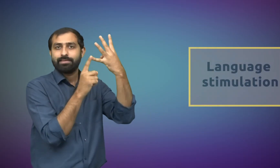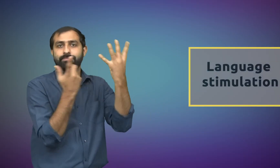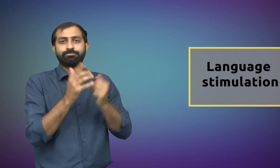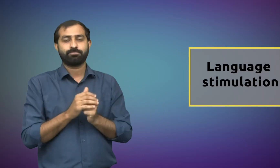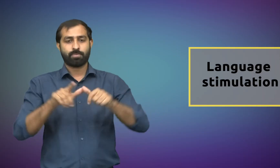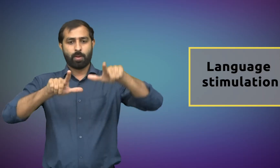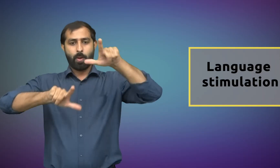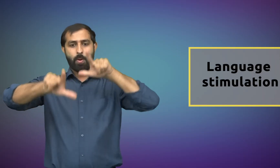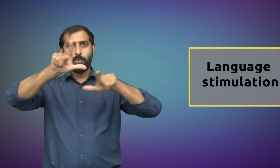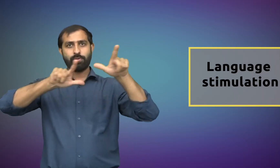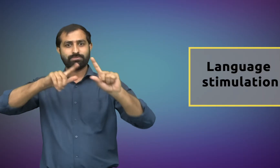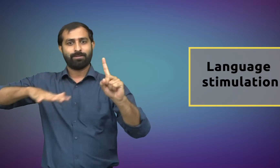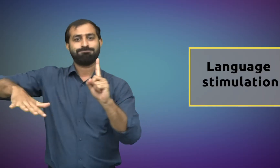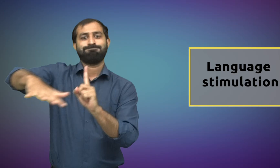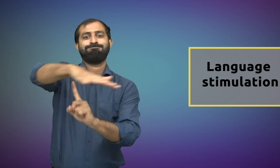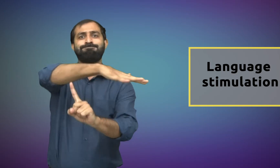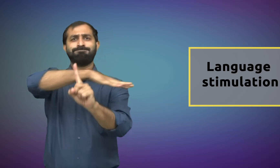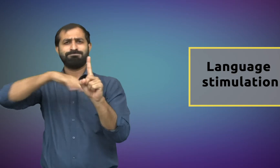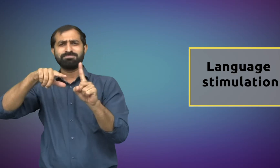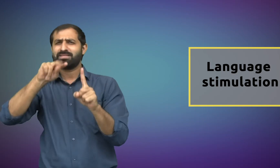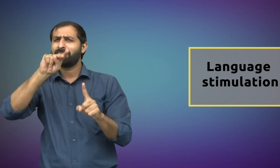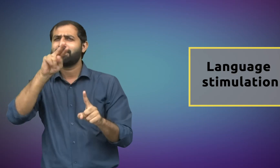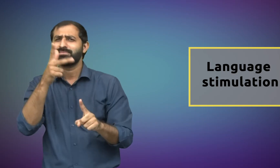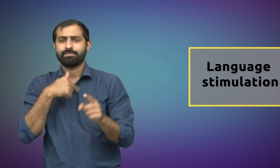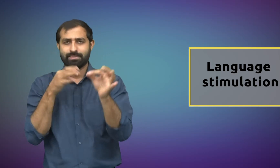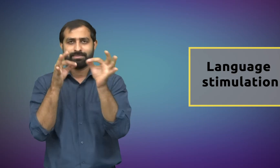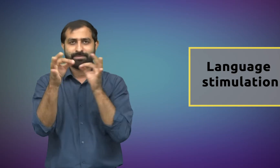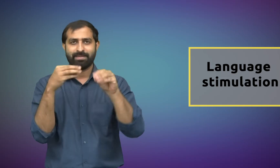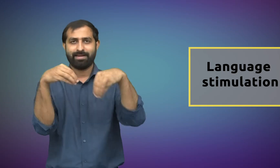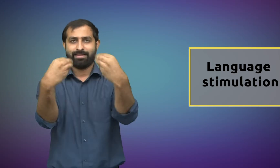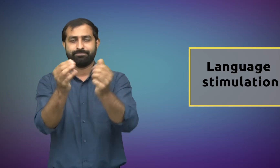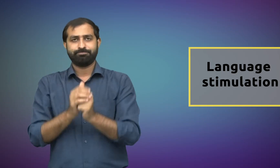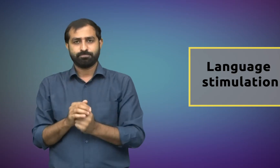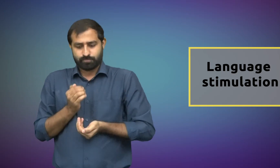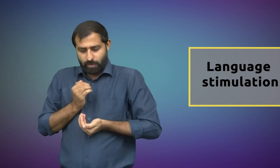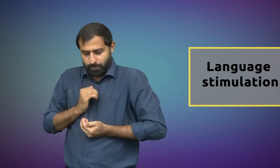4. Language stimulation What is it? Let me explain that.